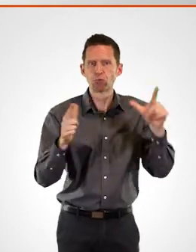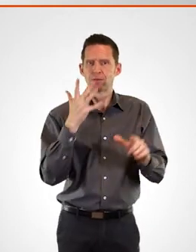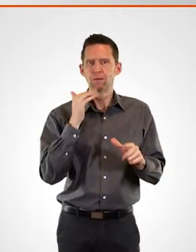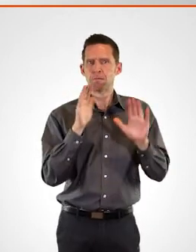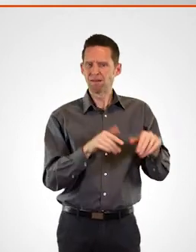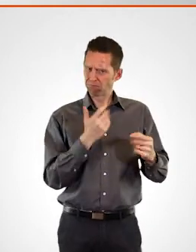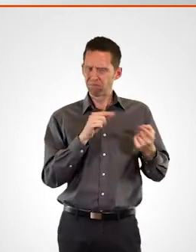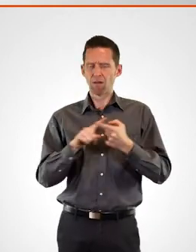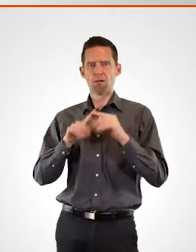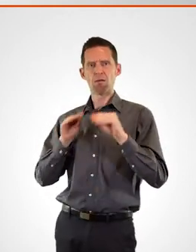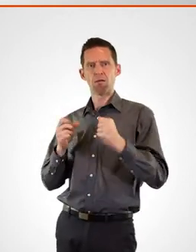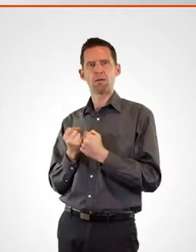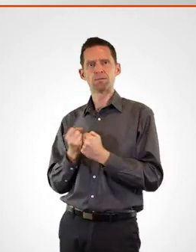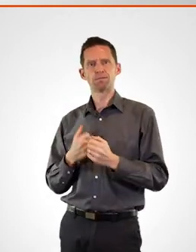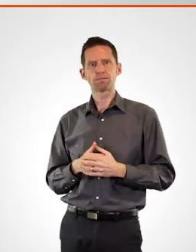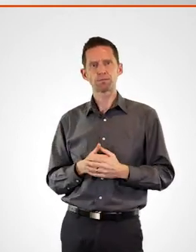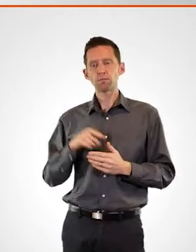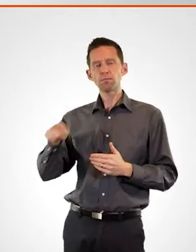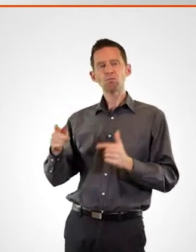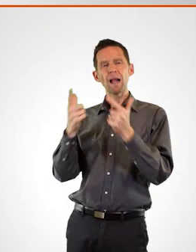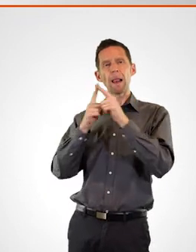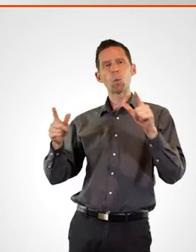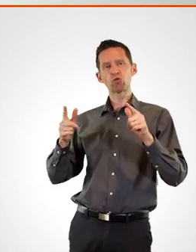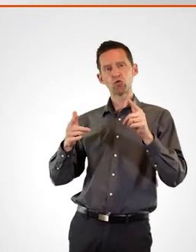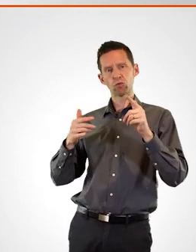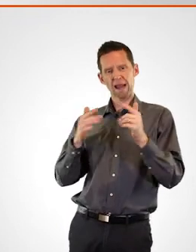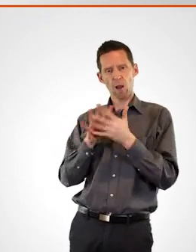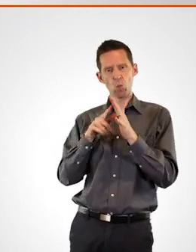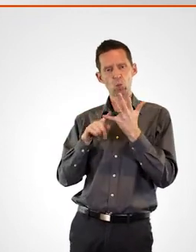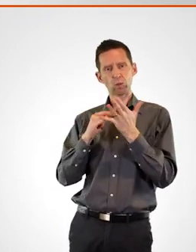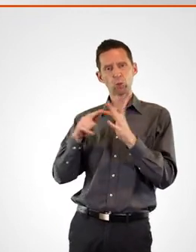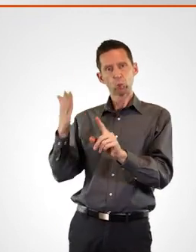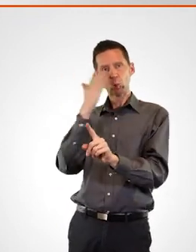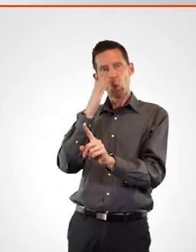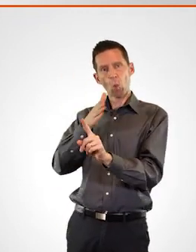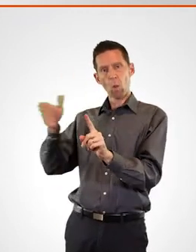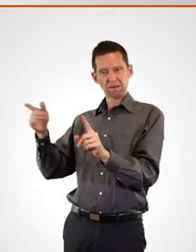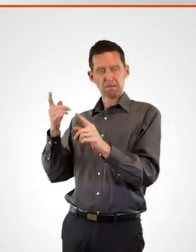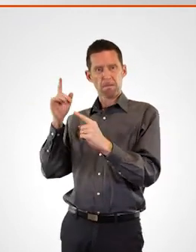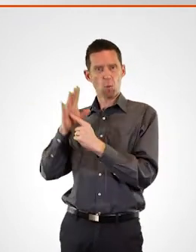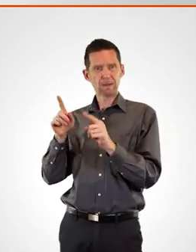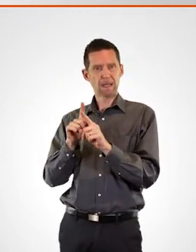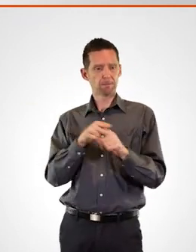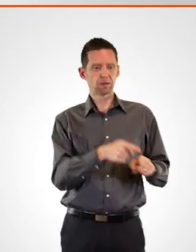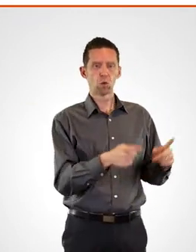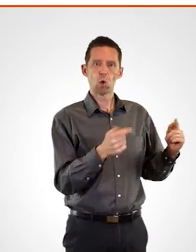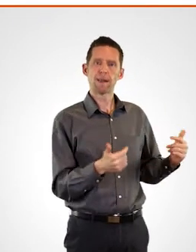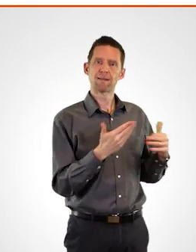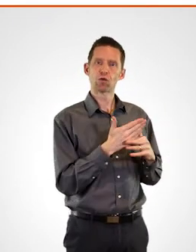And then language application at the school age is also very different from language application in the early intervention years.